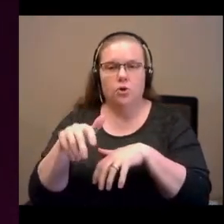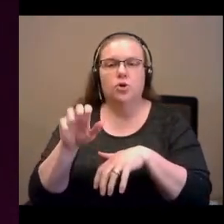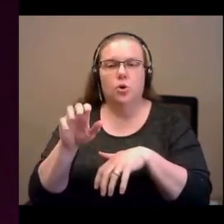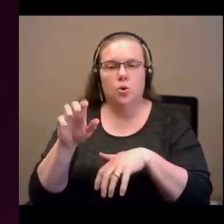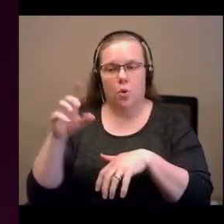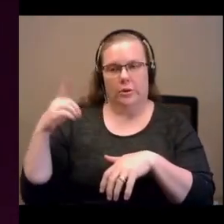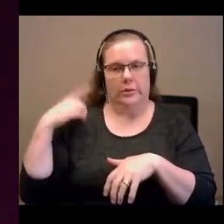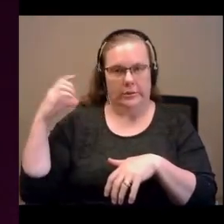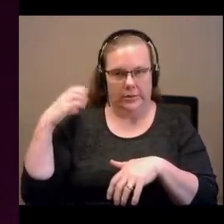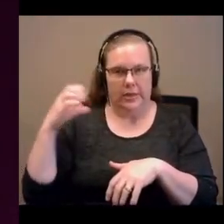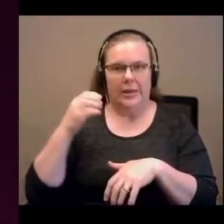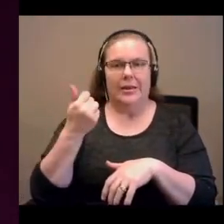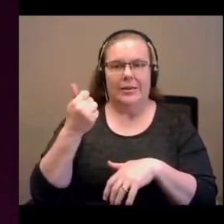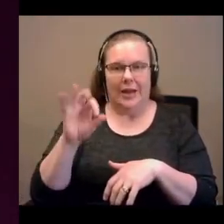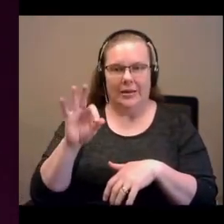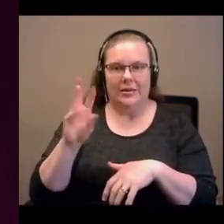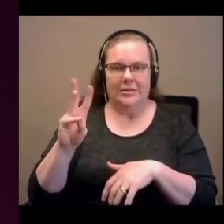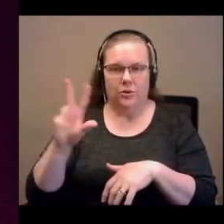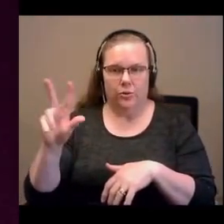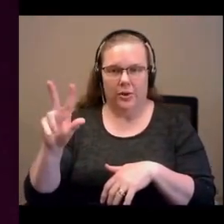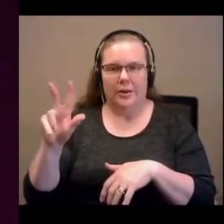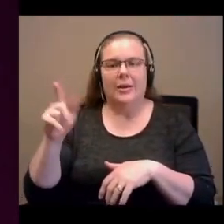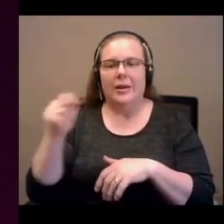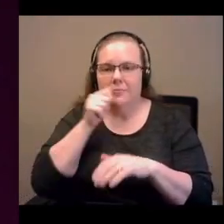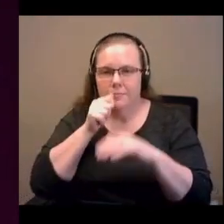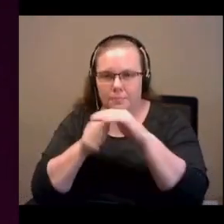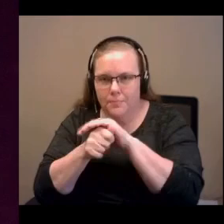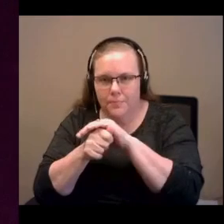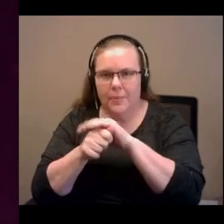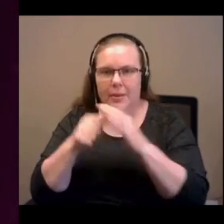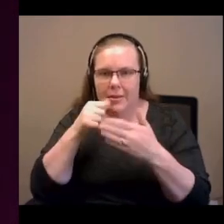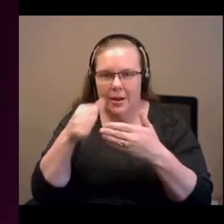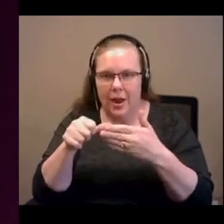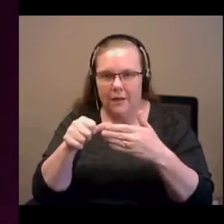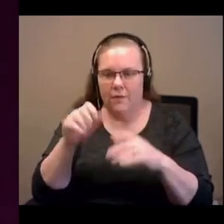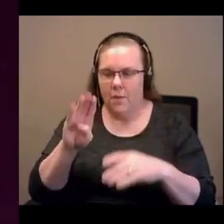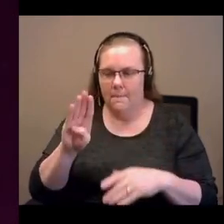and he is the man who smuggled the letter from the Birmingham jail, out of the Birmingham jail